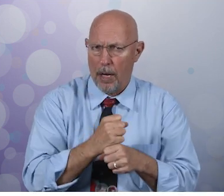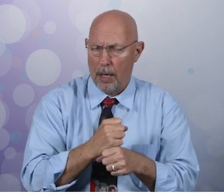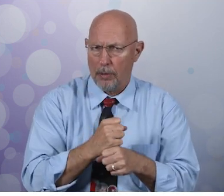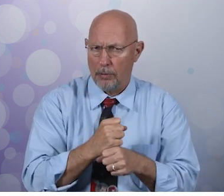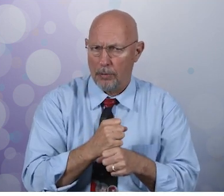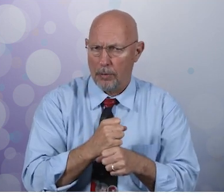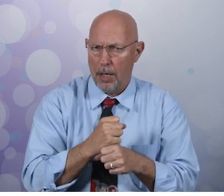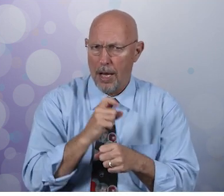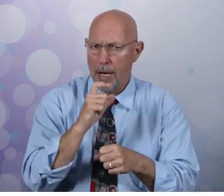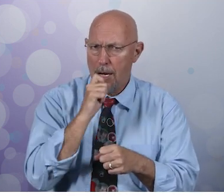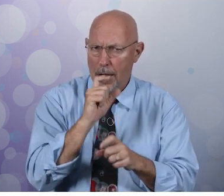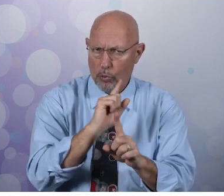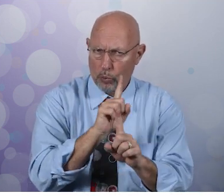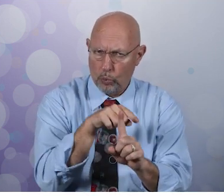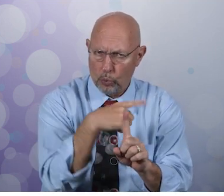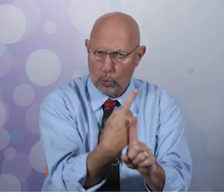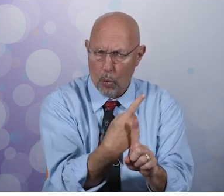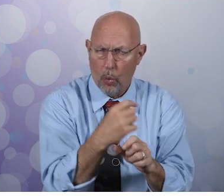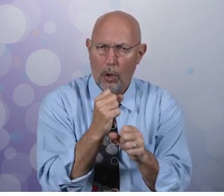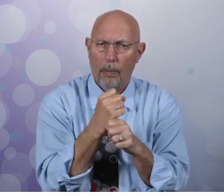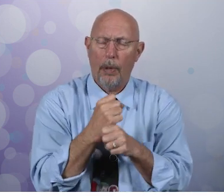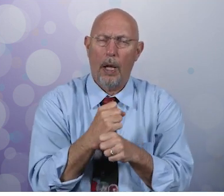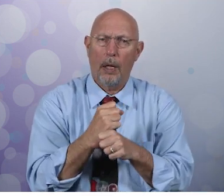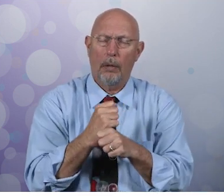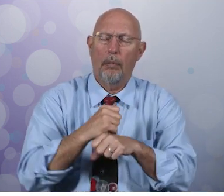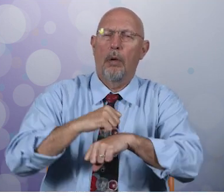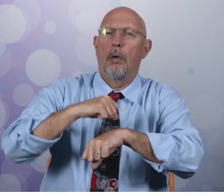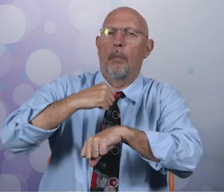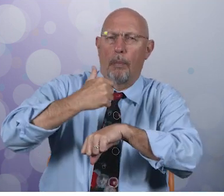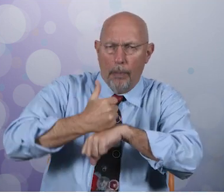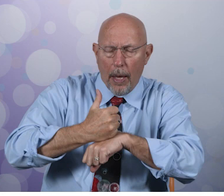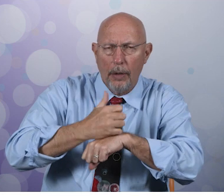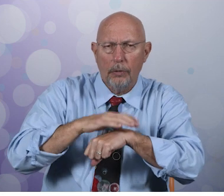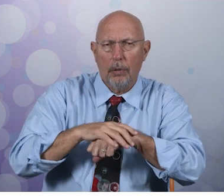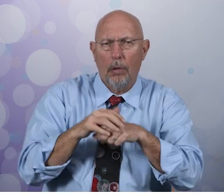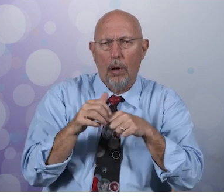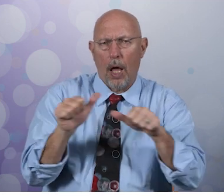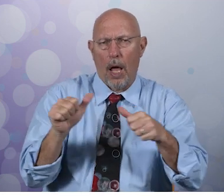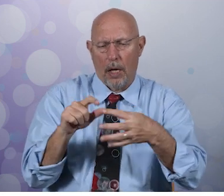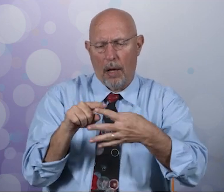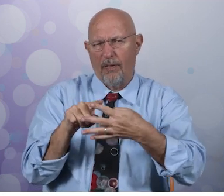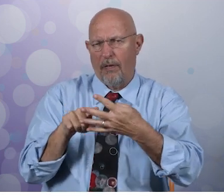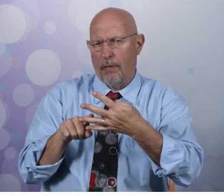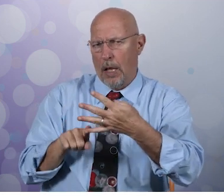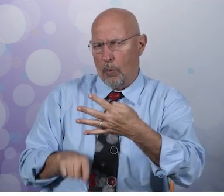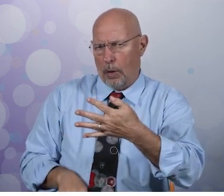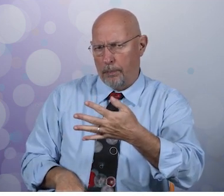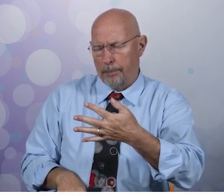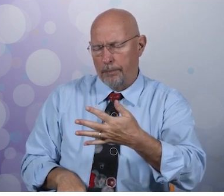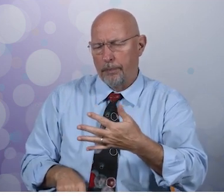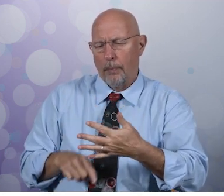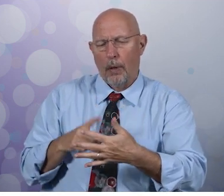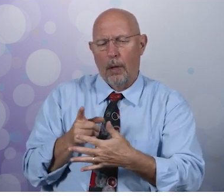be solely made based on any of the following considerations.